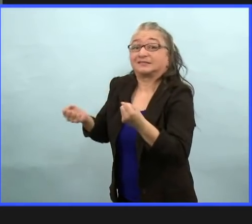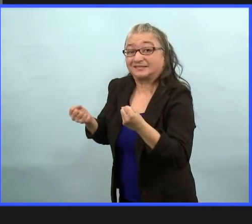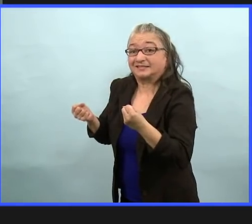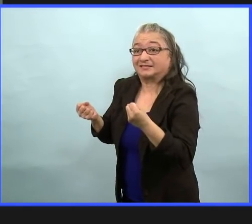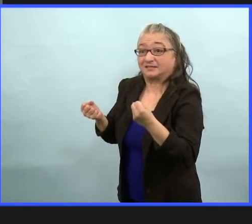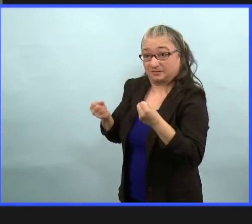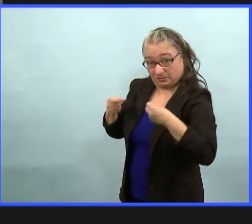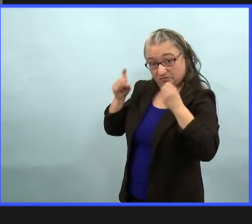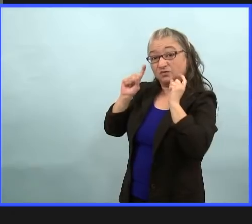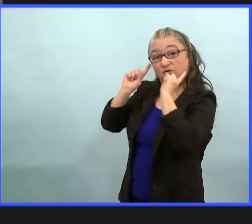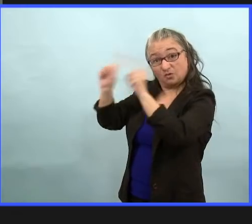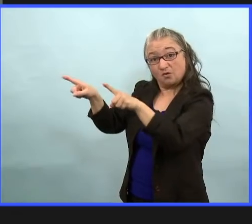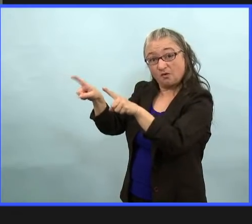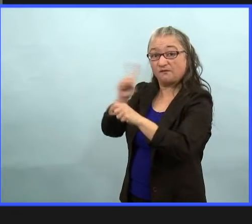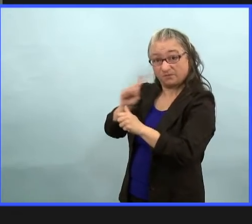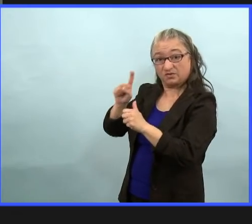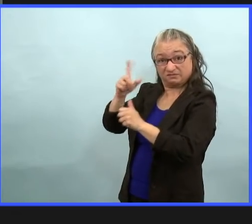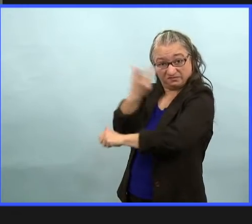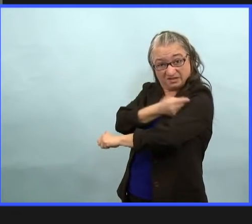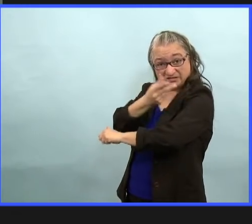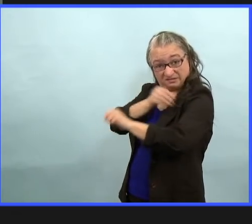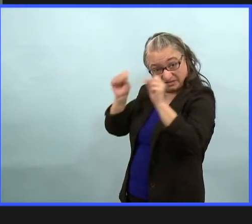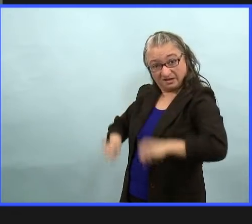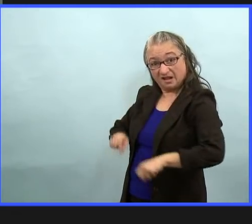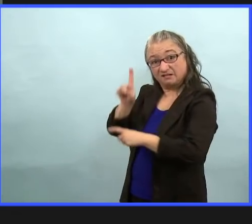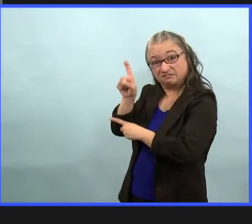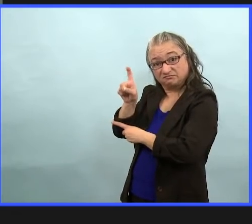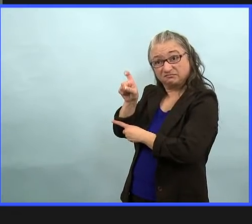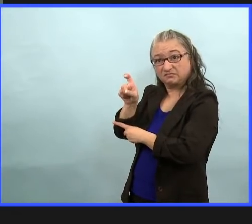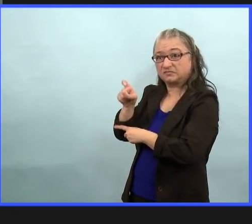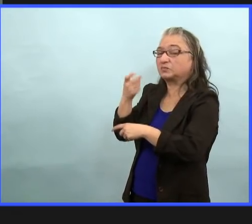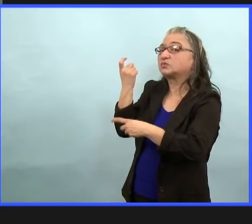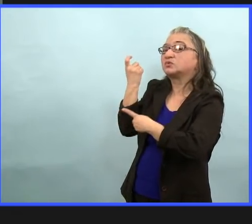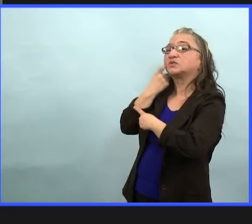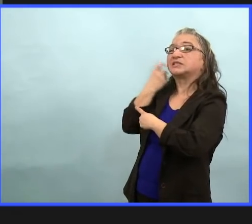aren't at risk of infecting anyone else but i did see uh since then that nasty has changed